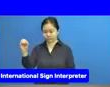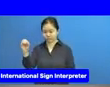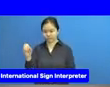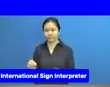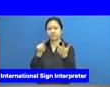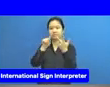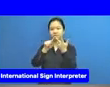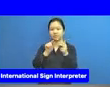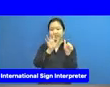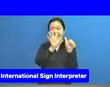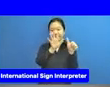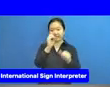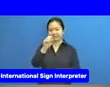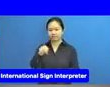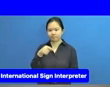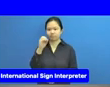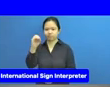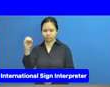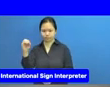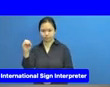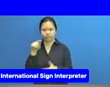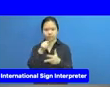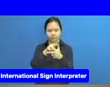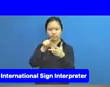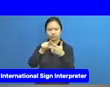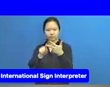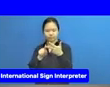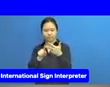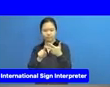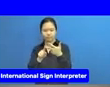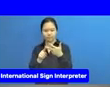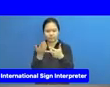We will incorporate specific support to the Ukrainian performing arts community as 5%